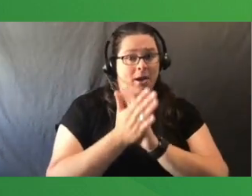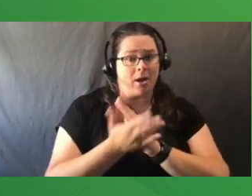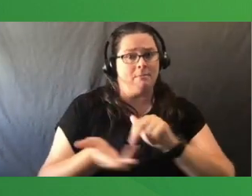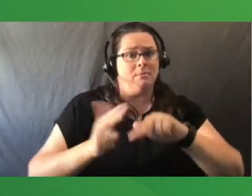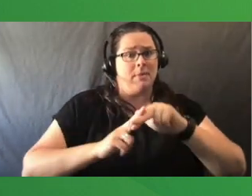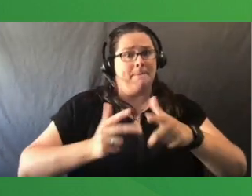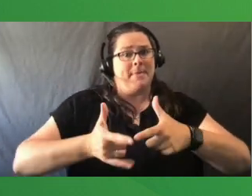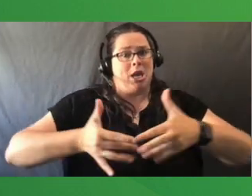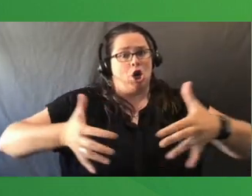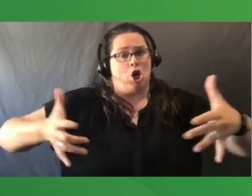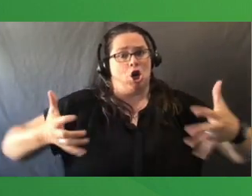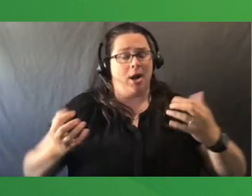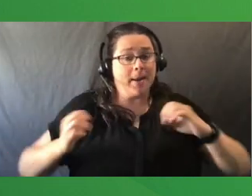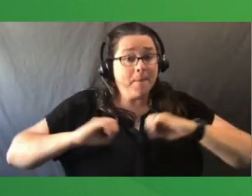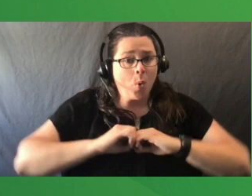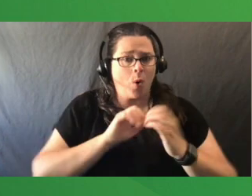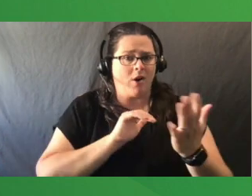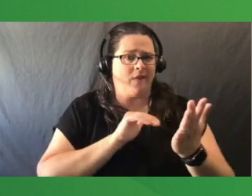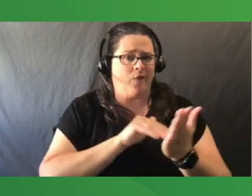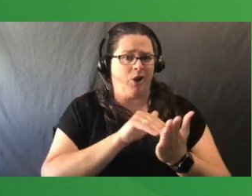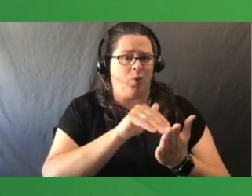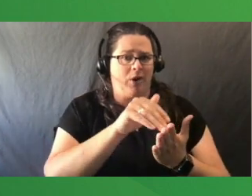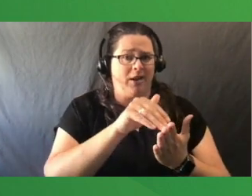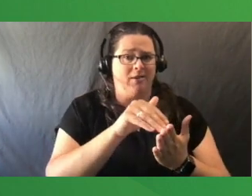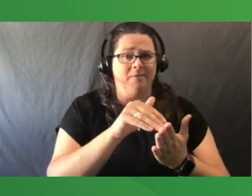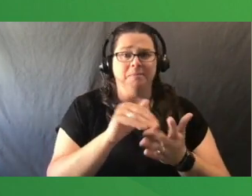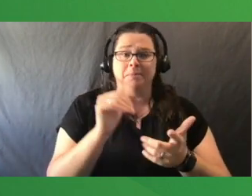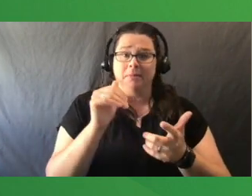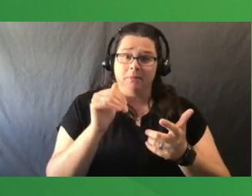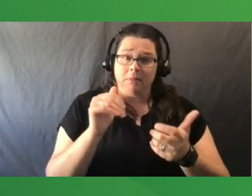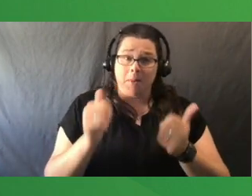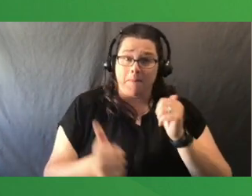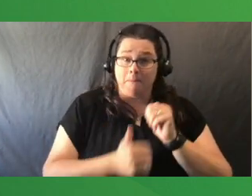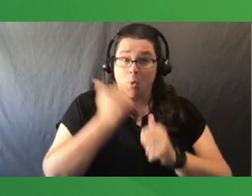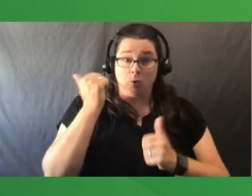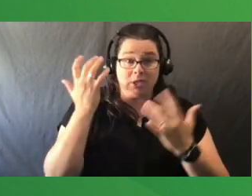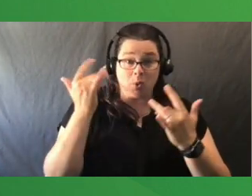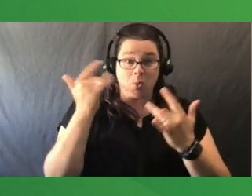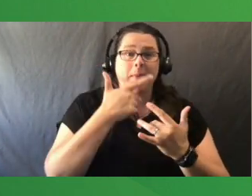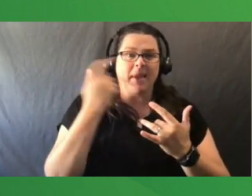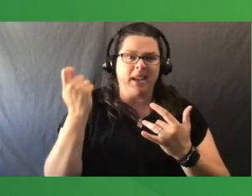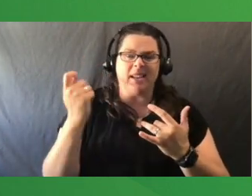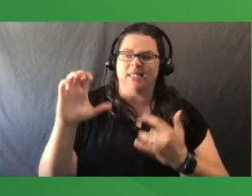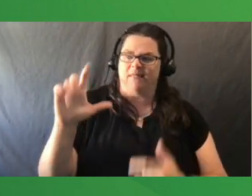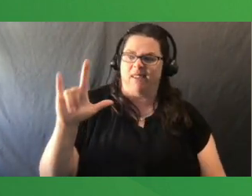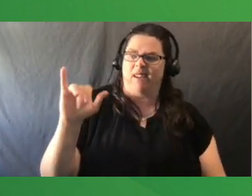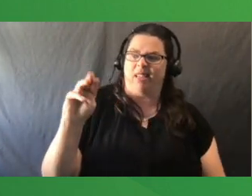more frequent. In large part because of climate change.